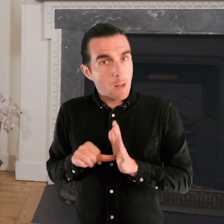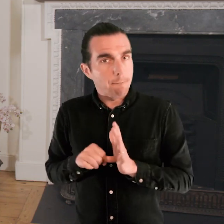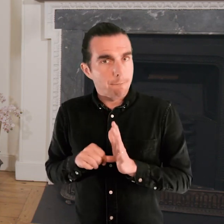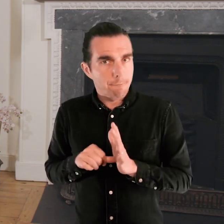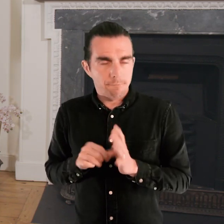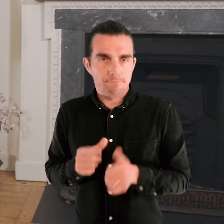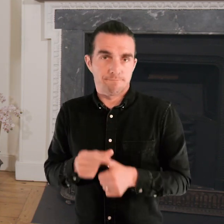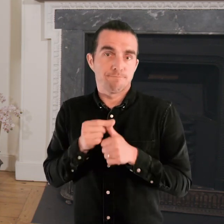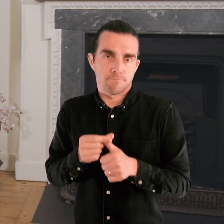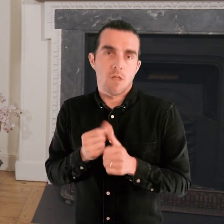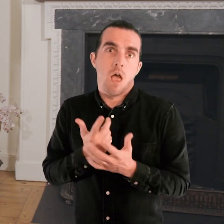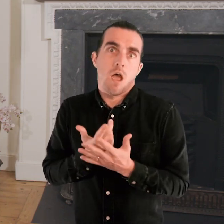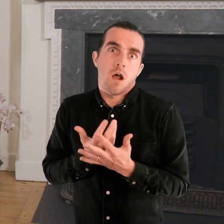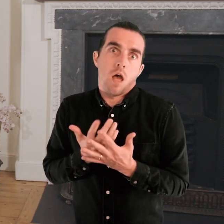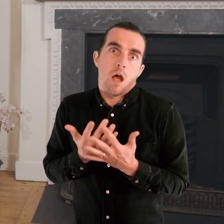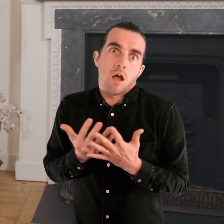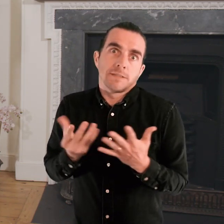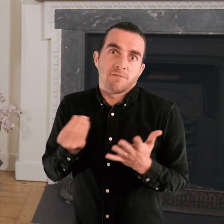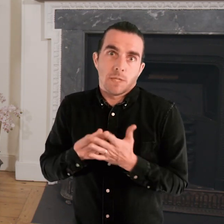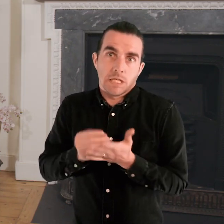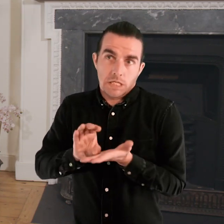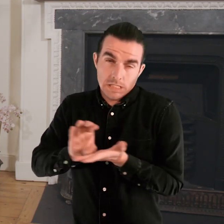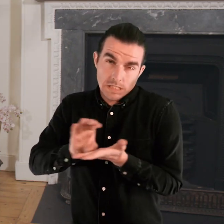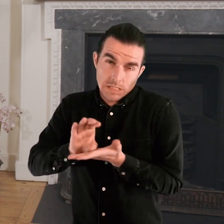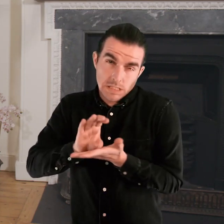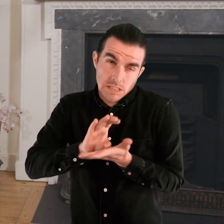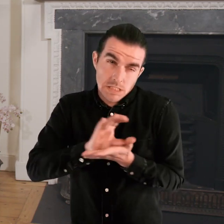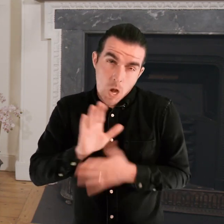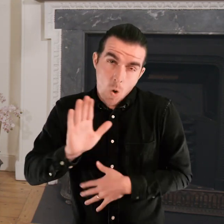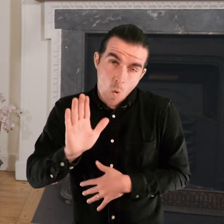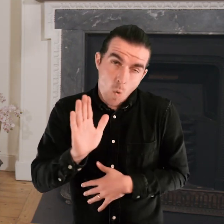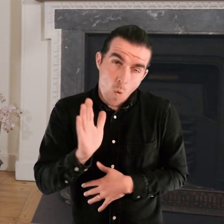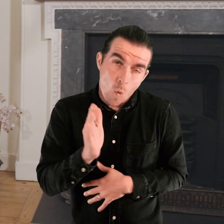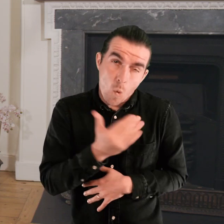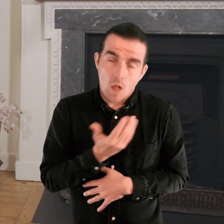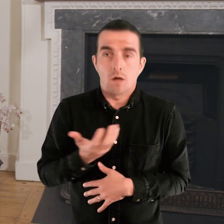The first problem is, that it costs an awful lot. You're giving money to everybody, don't forget.